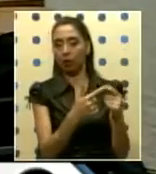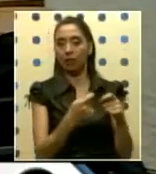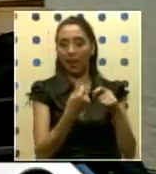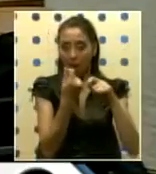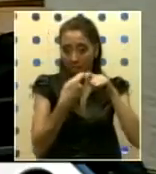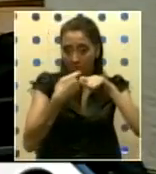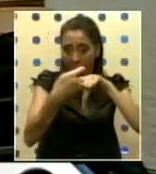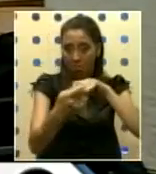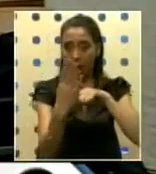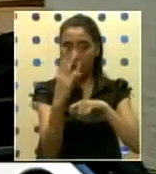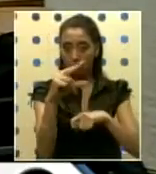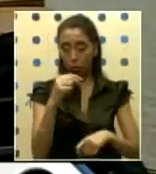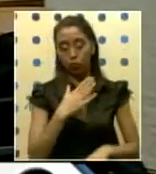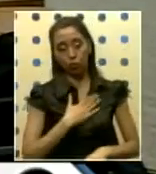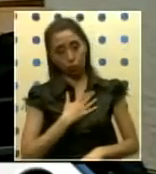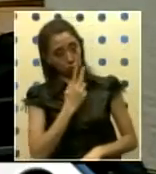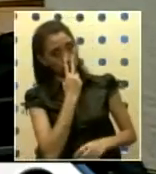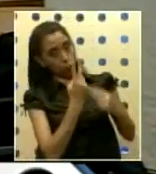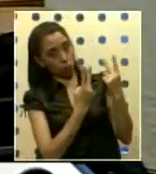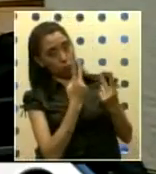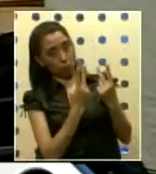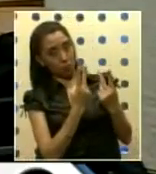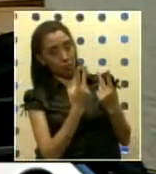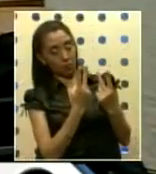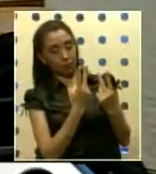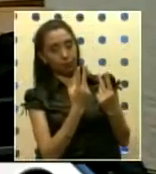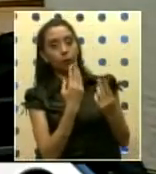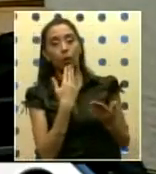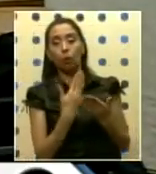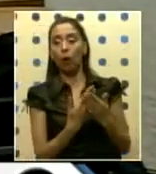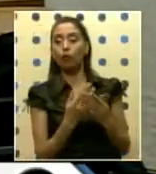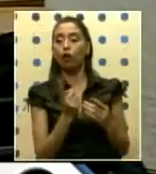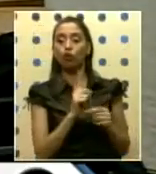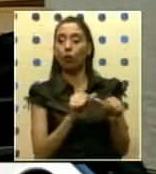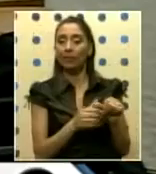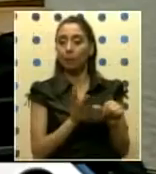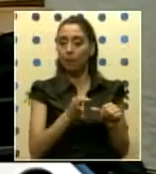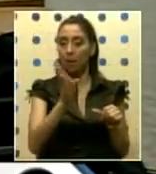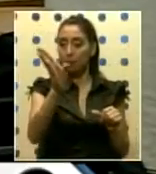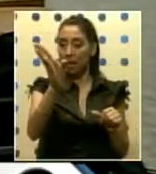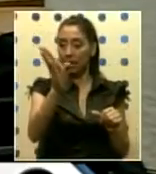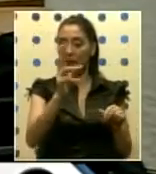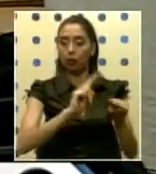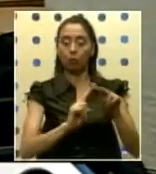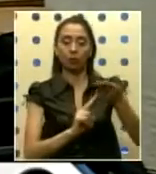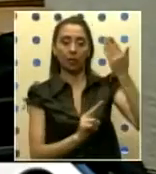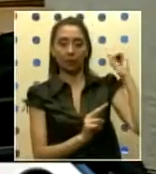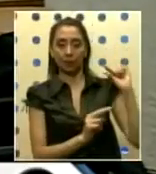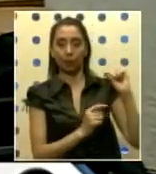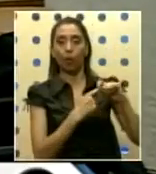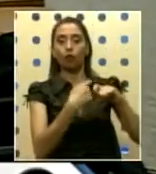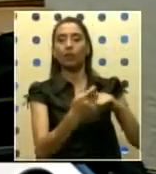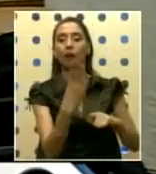The handing out of bonuses, from my point of view, especially when they are not permanent and was previously the case with this payment,